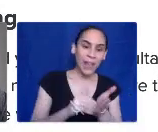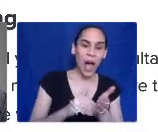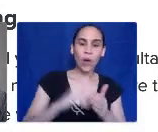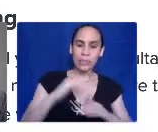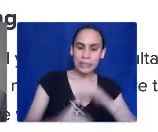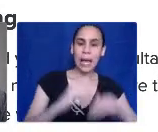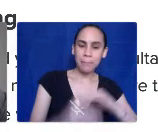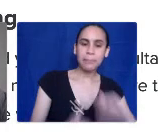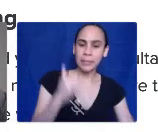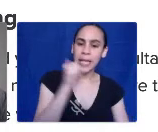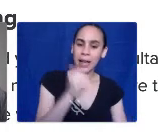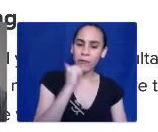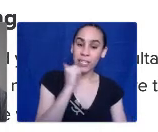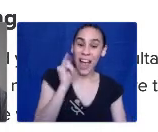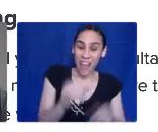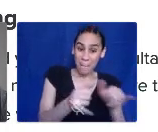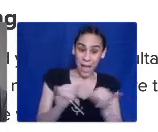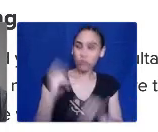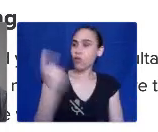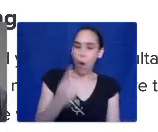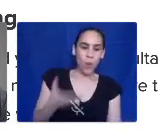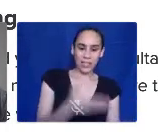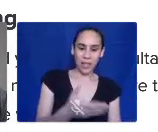steps a day that metric was always there but this is some creative work you will have to do